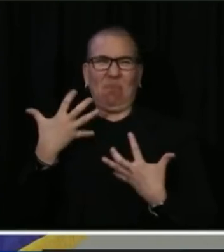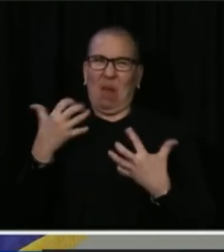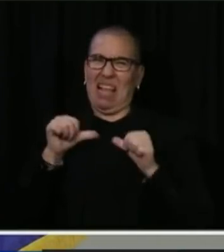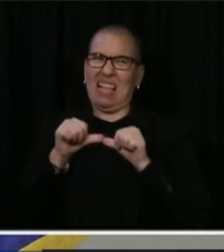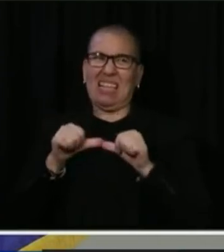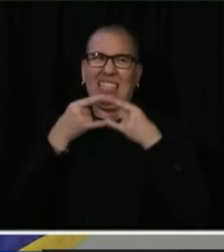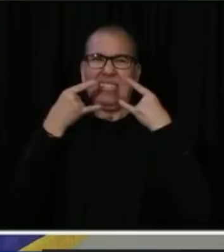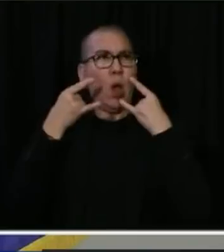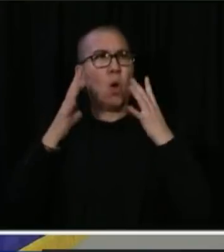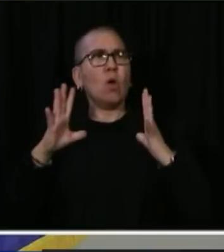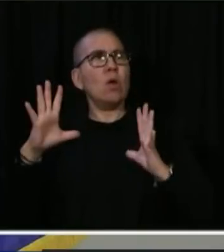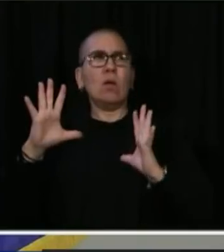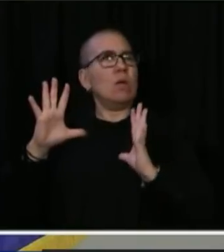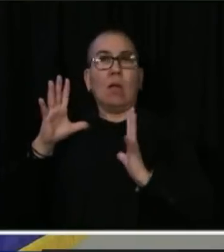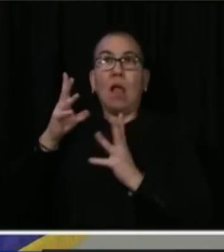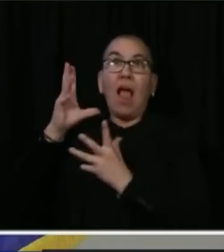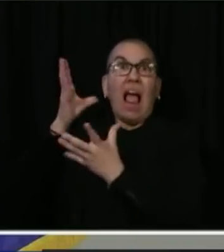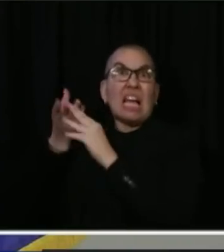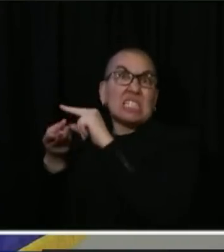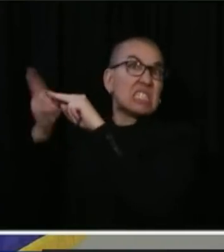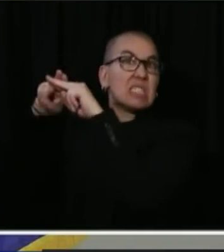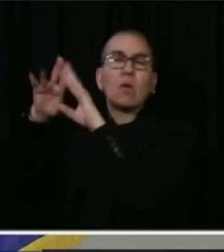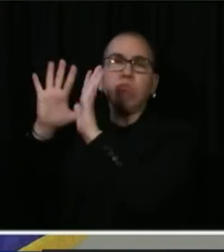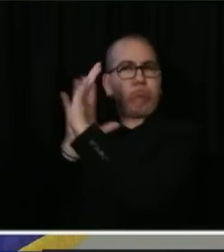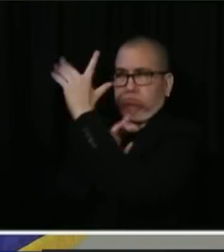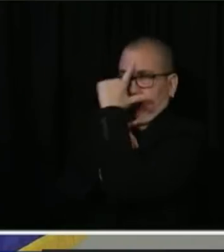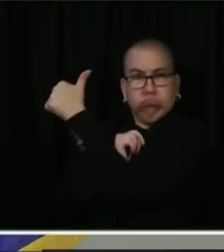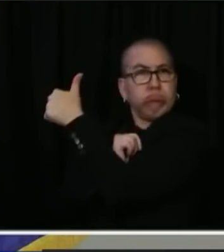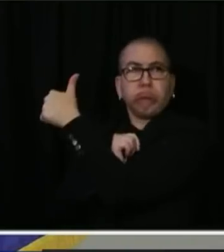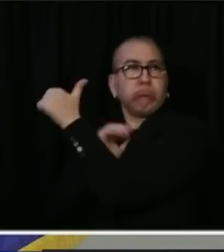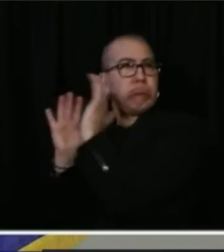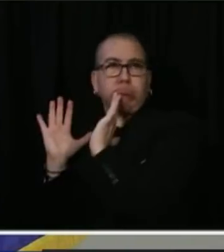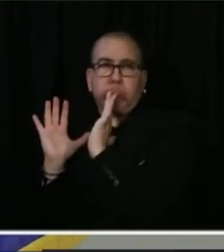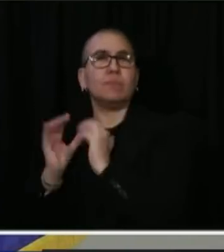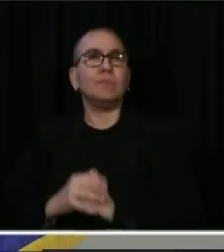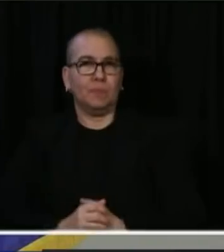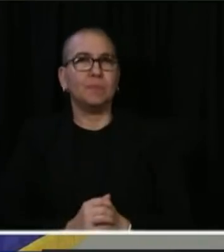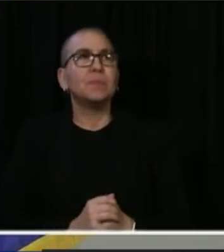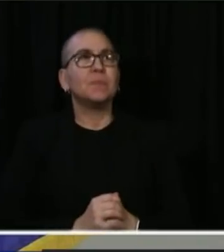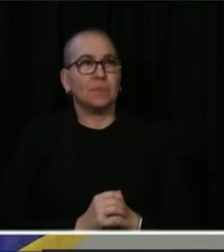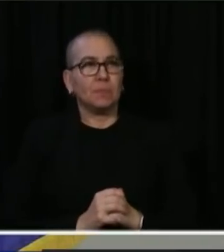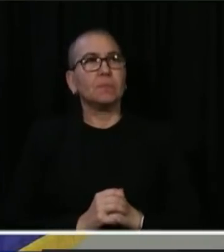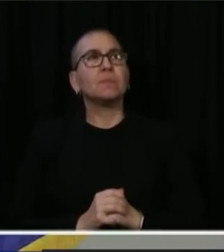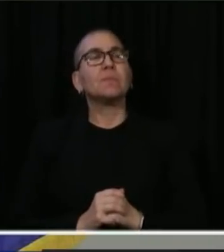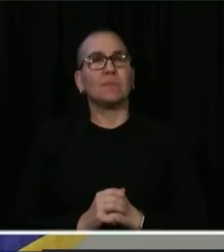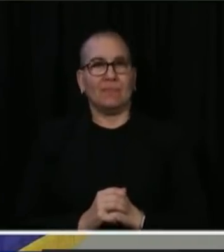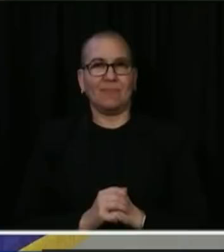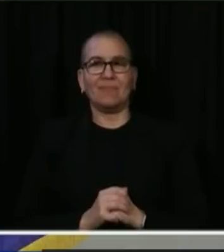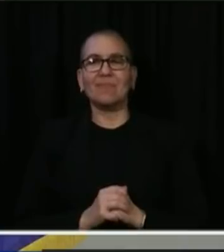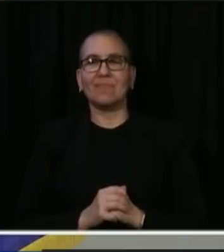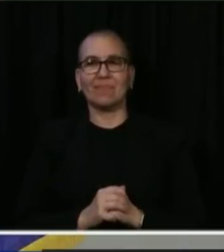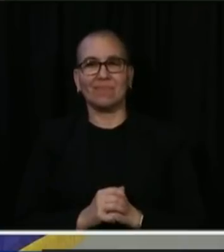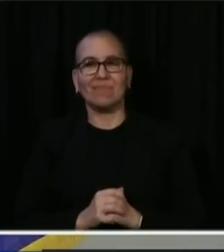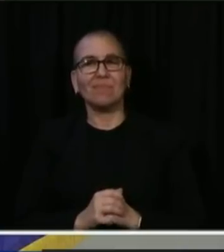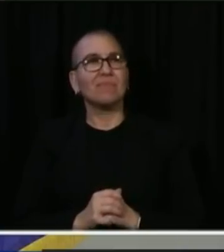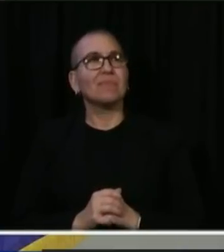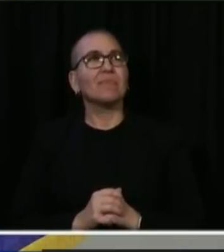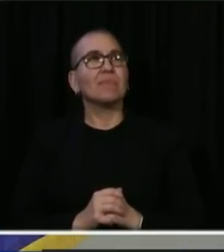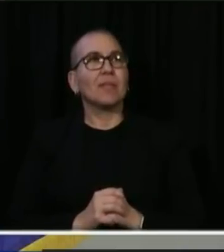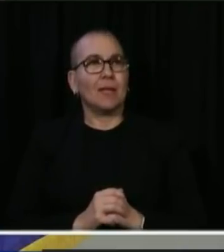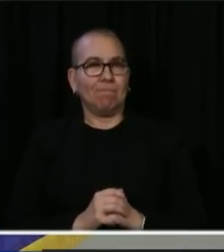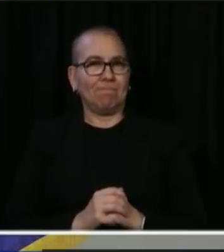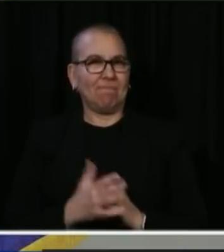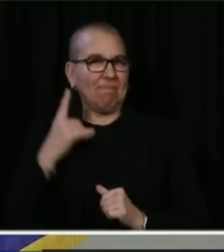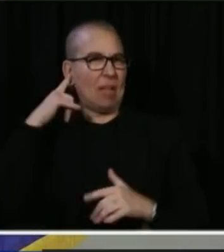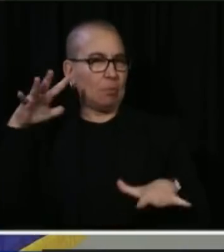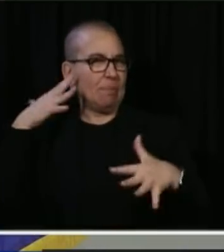THEY ARE ALLOWED TO DO THAT BUT